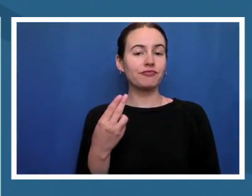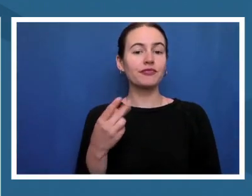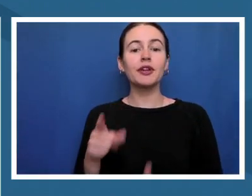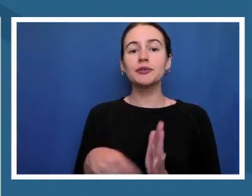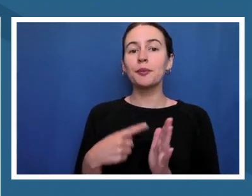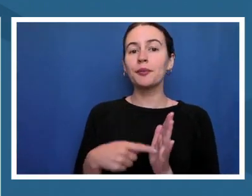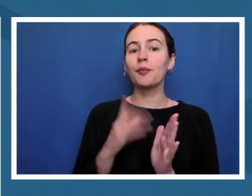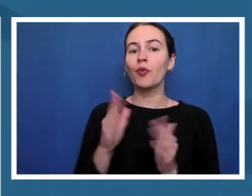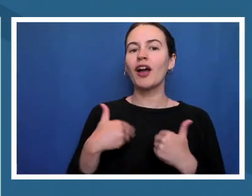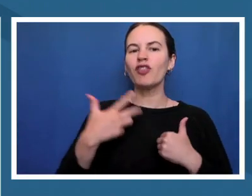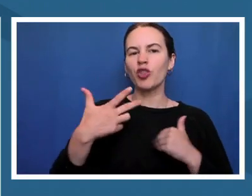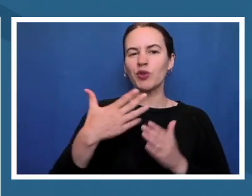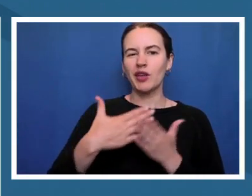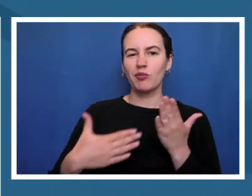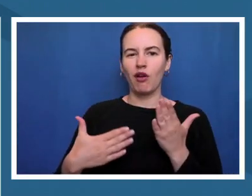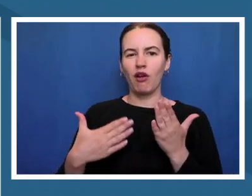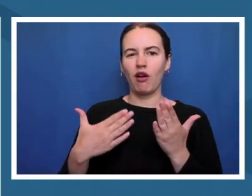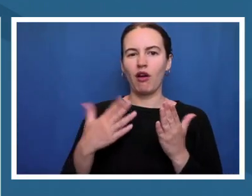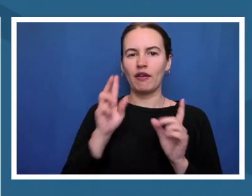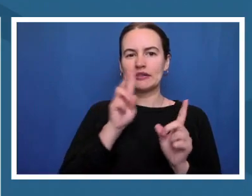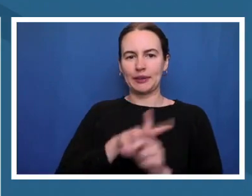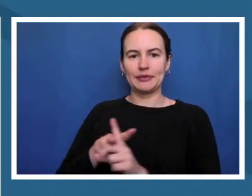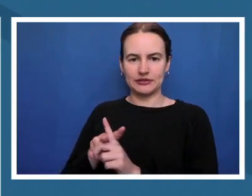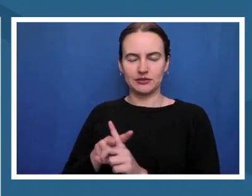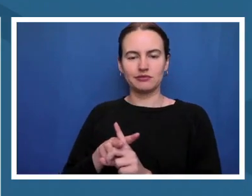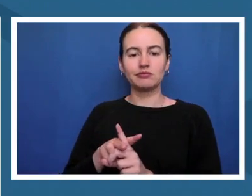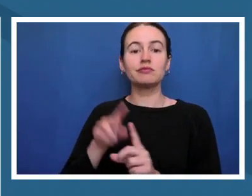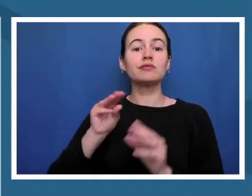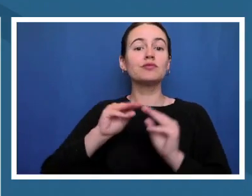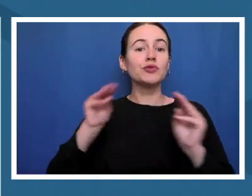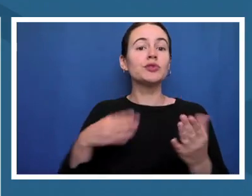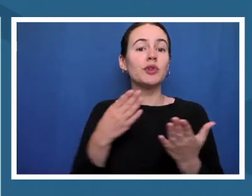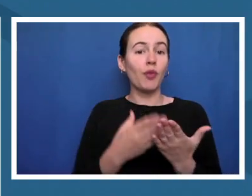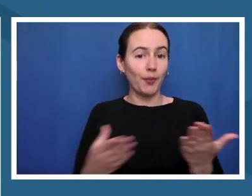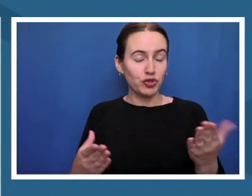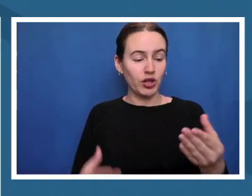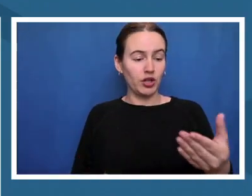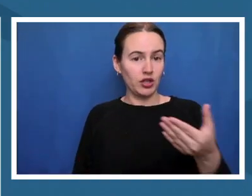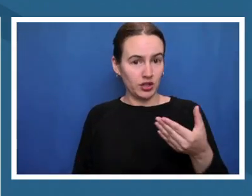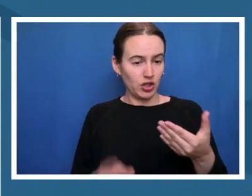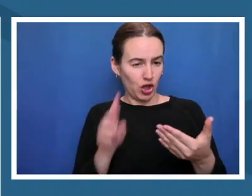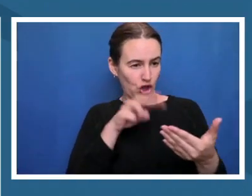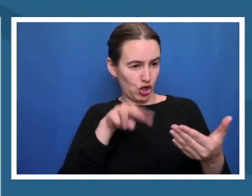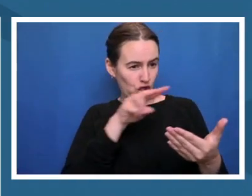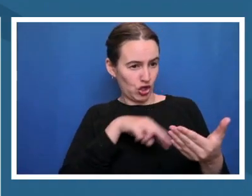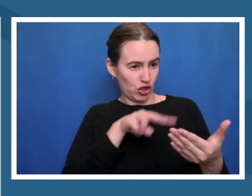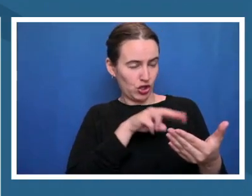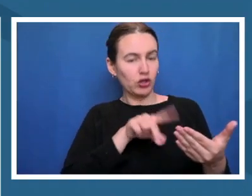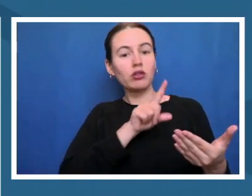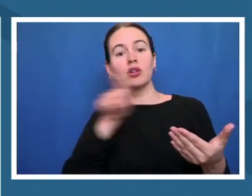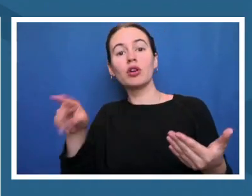where students get an object from the museum they look at it then they go home